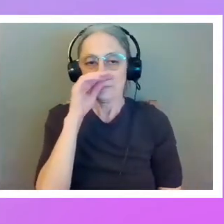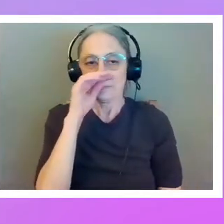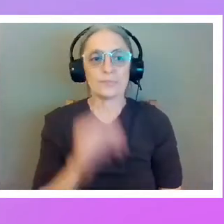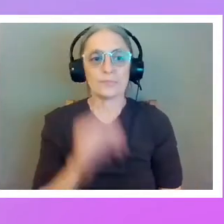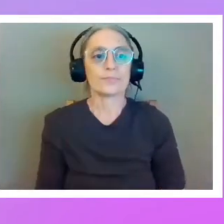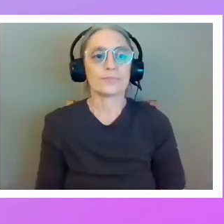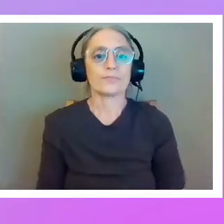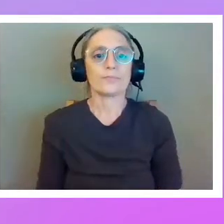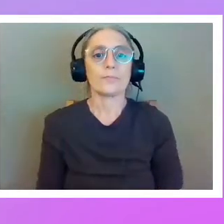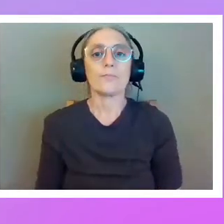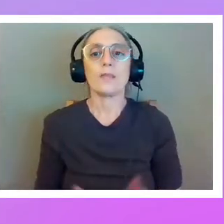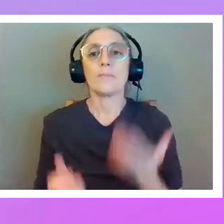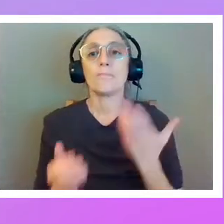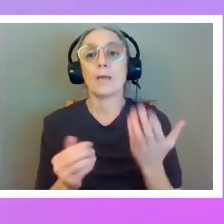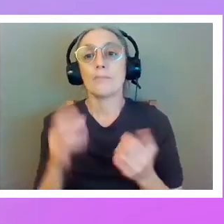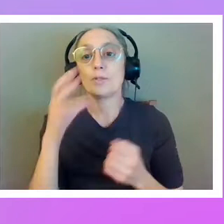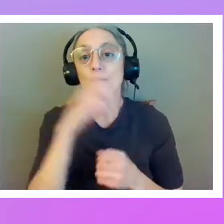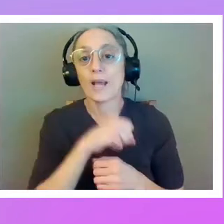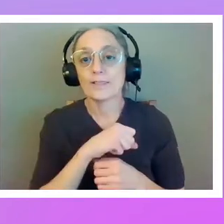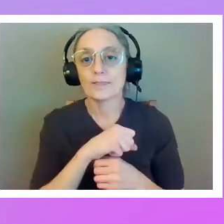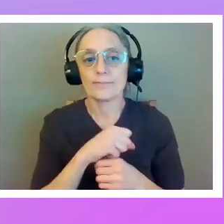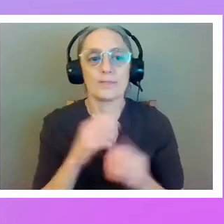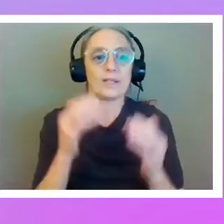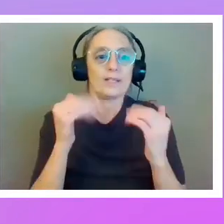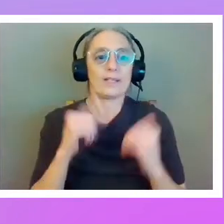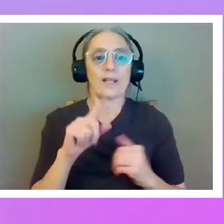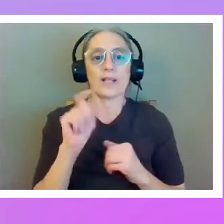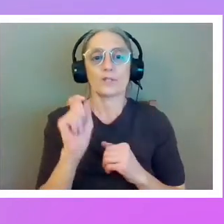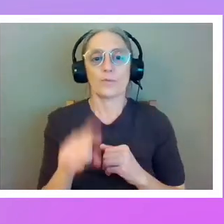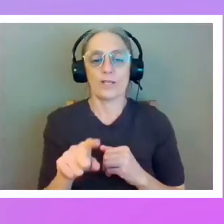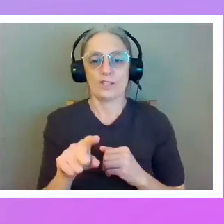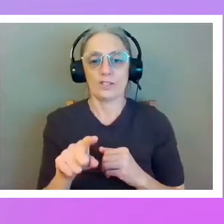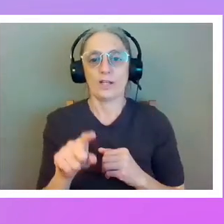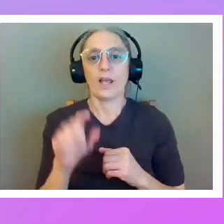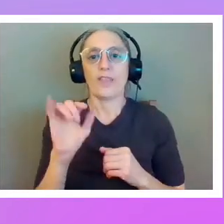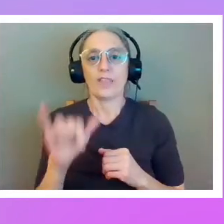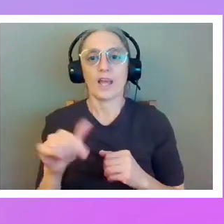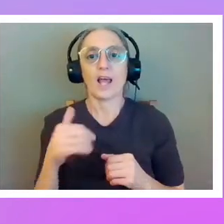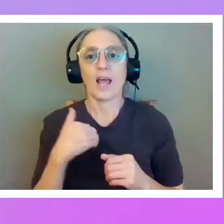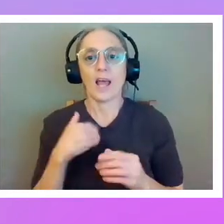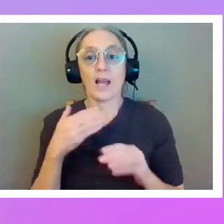So you might've guessed. The next question that I had after realizing